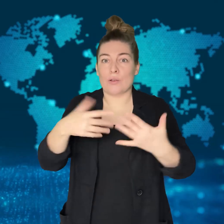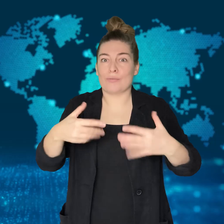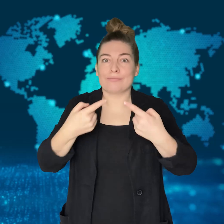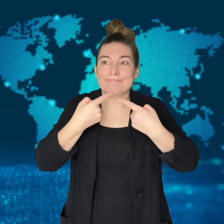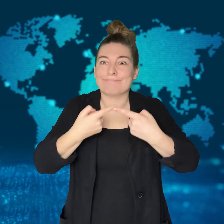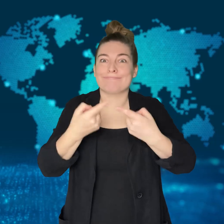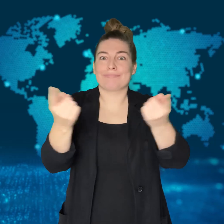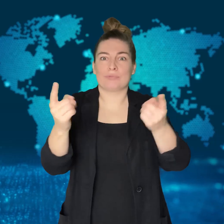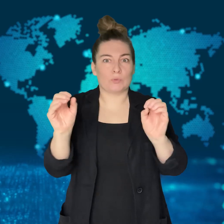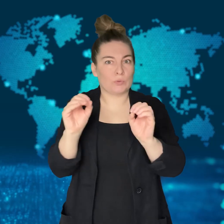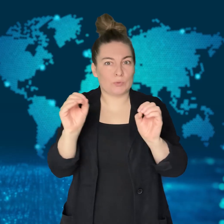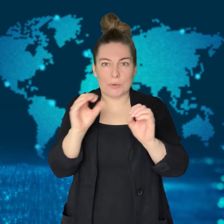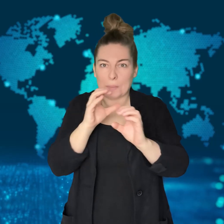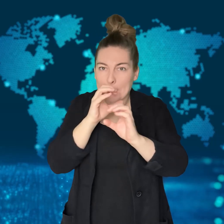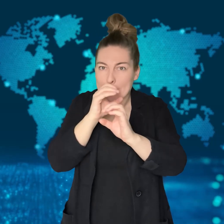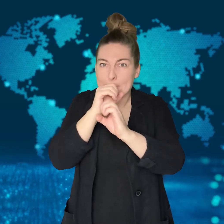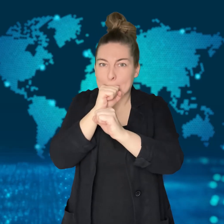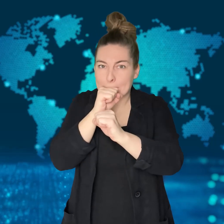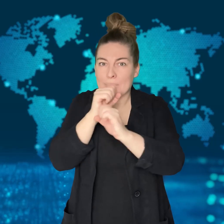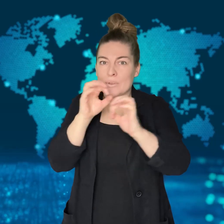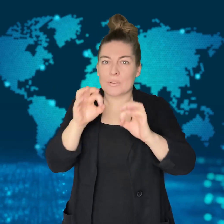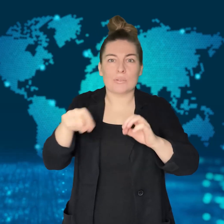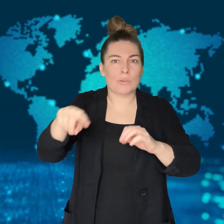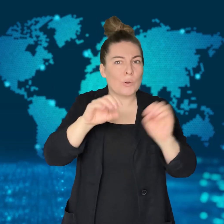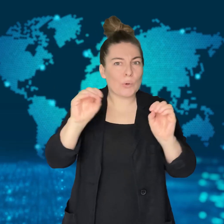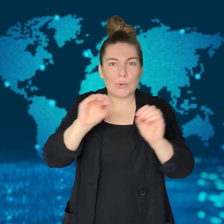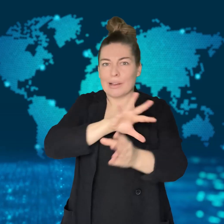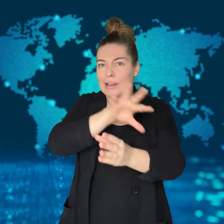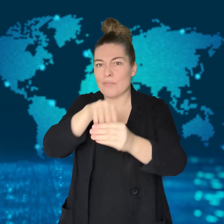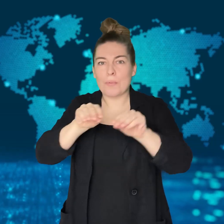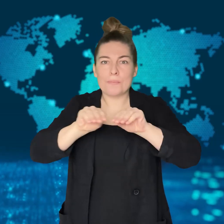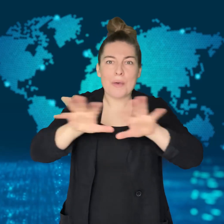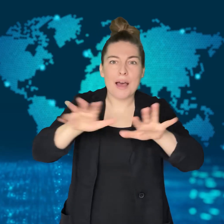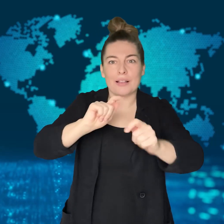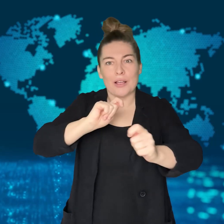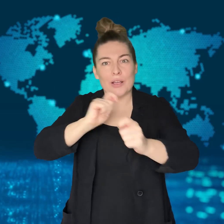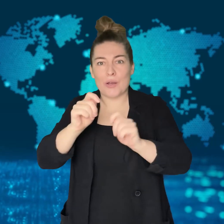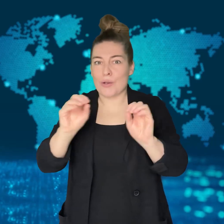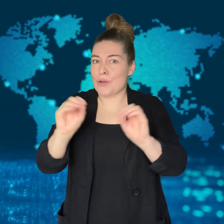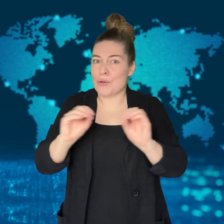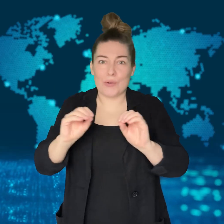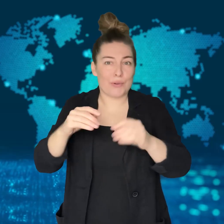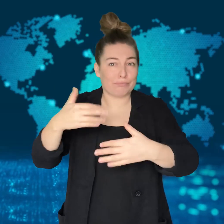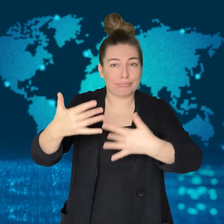in secrecy by the governments,